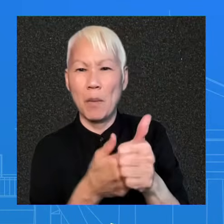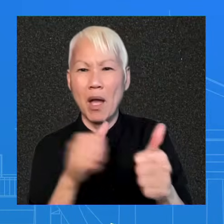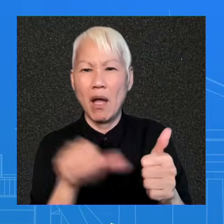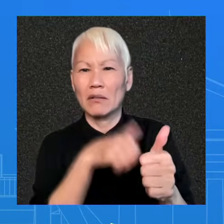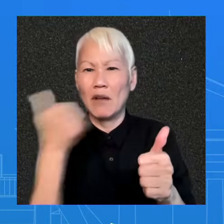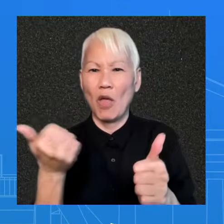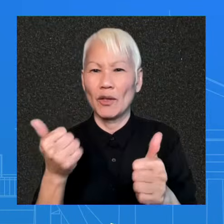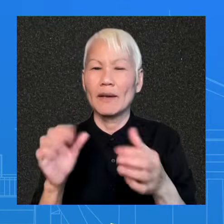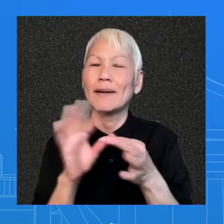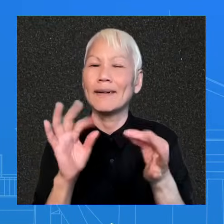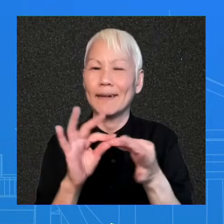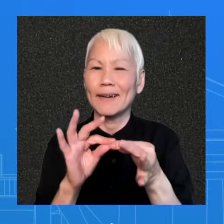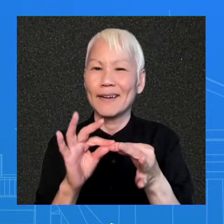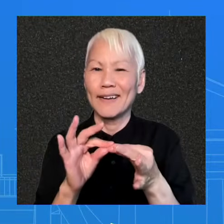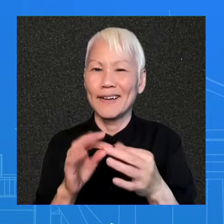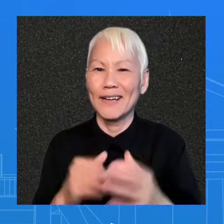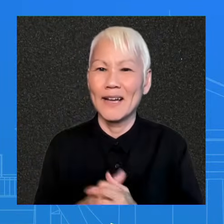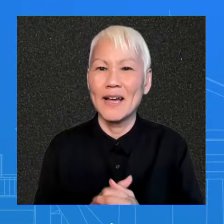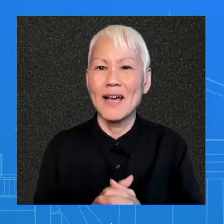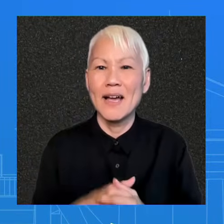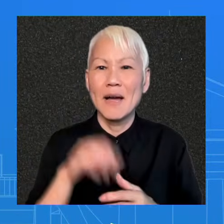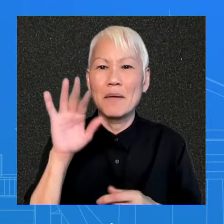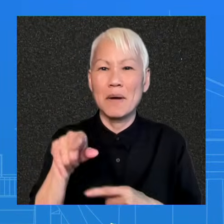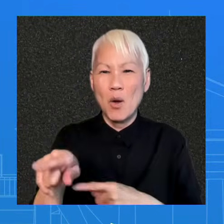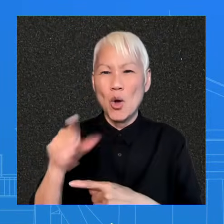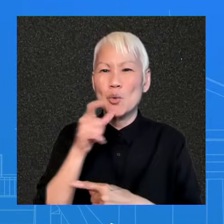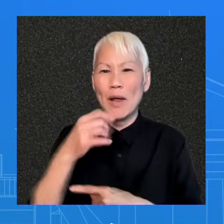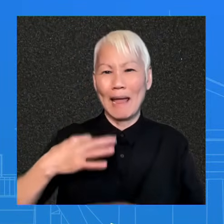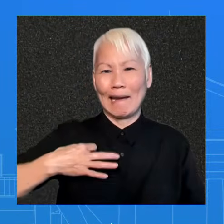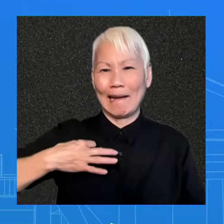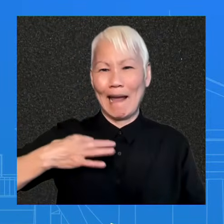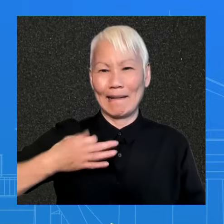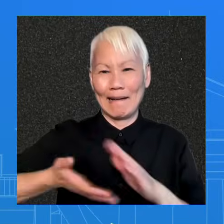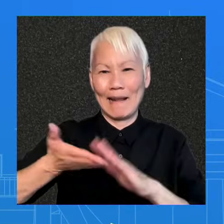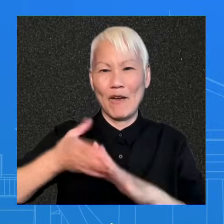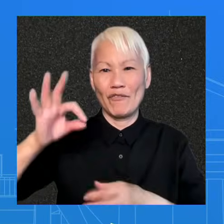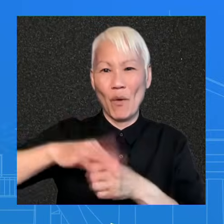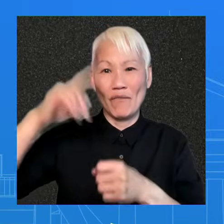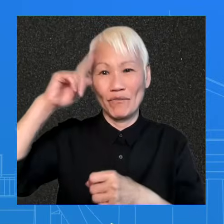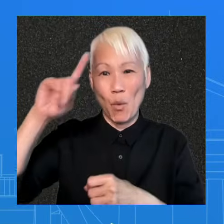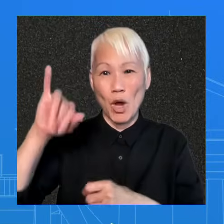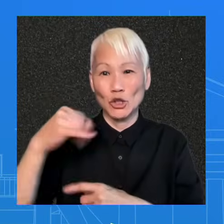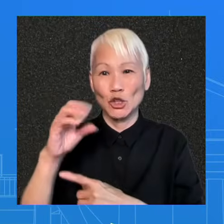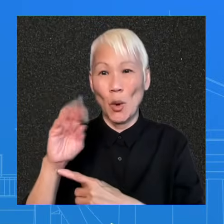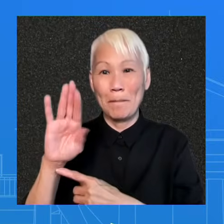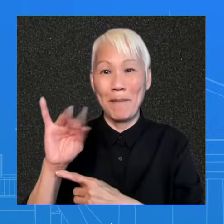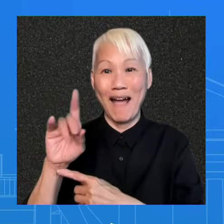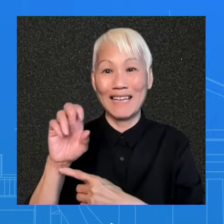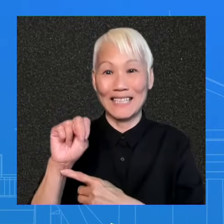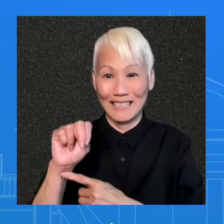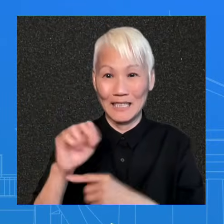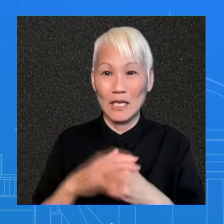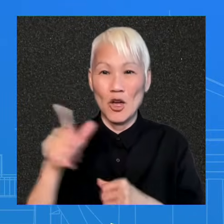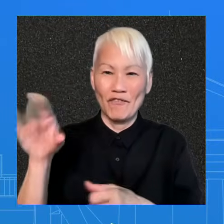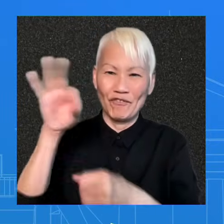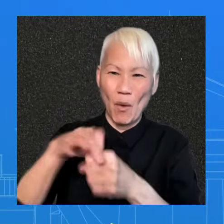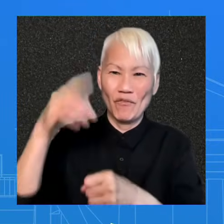by that candidate is that a vote for Joe Biden is a vote for Vice President Harris to possibly become President. Does the White House